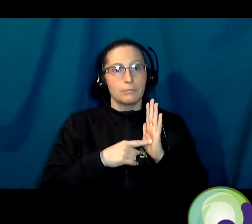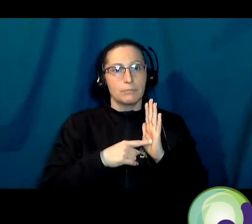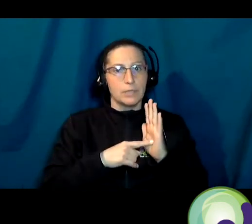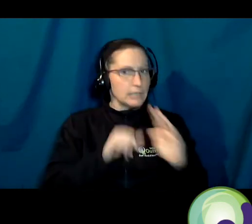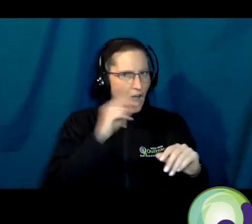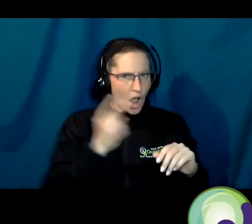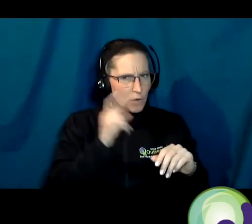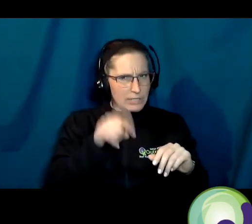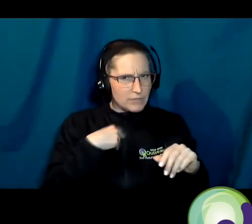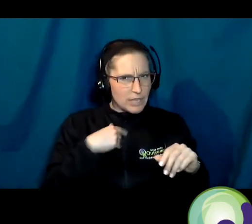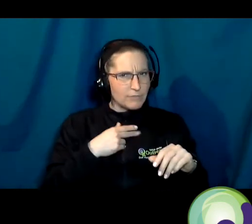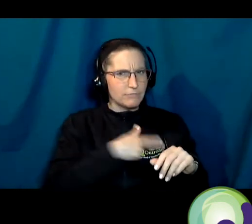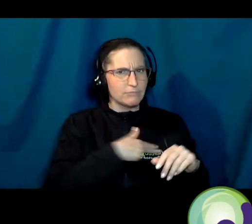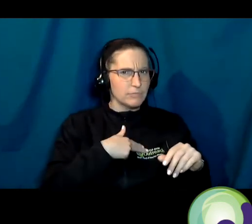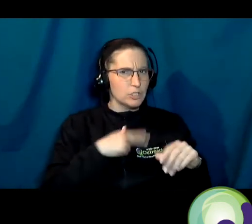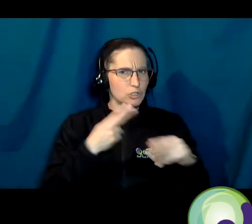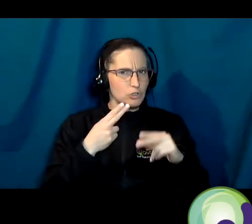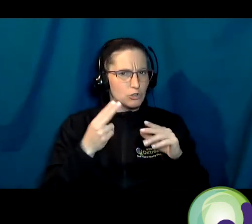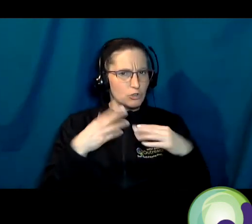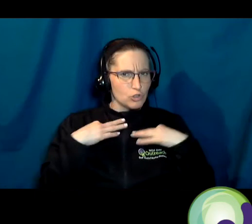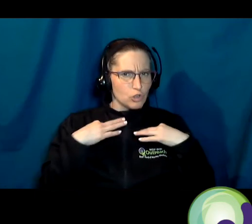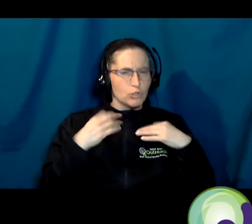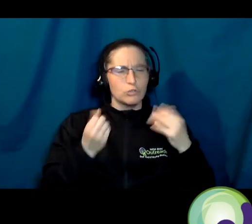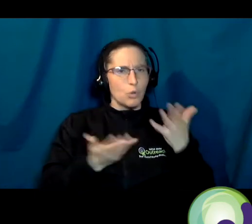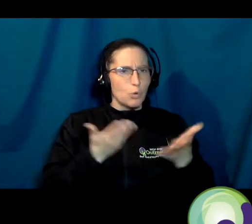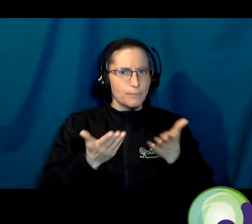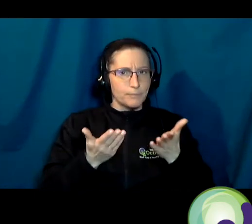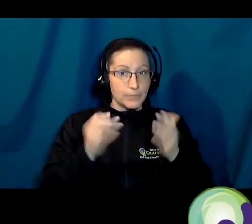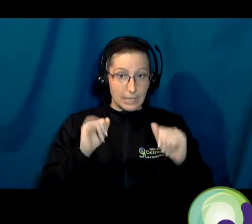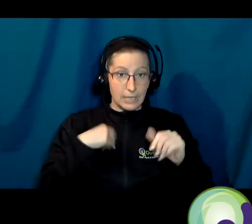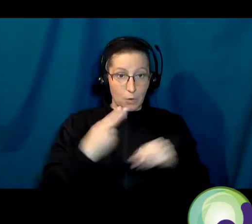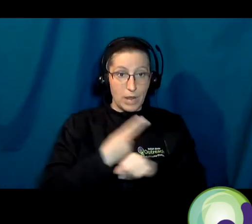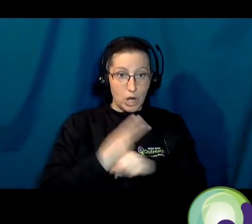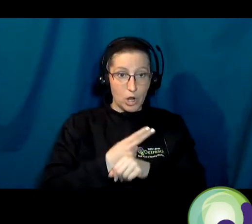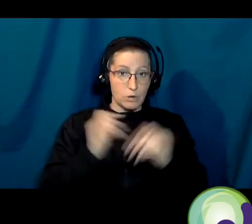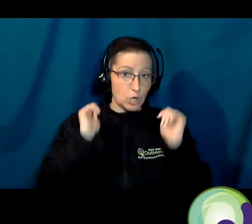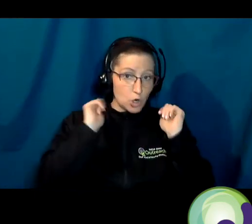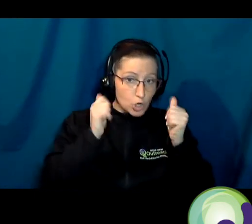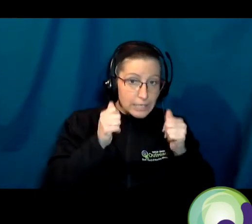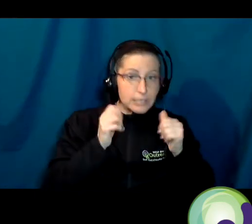them. They don't have to wear them everyday. So are they allowed to wear like hoodies? Anna Marie: